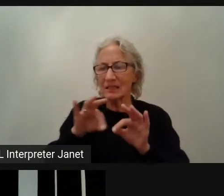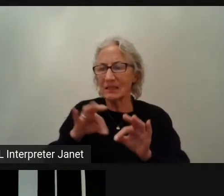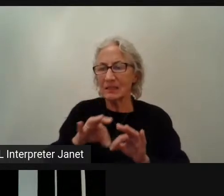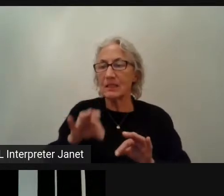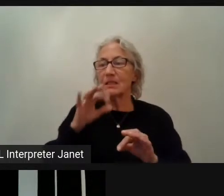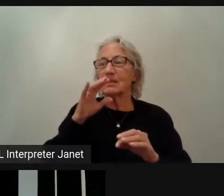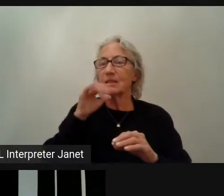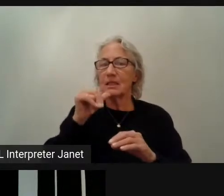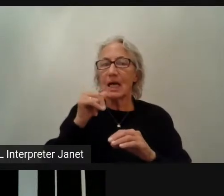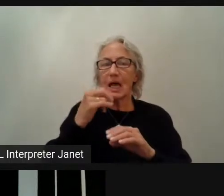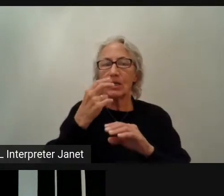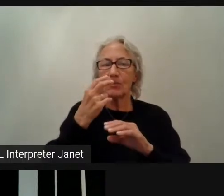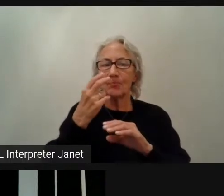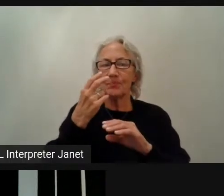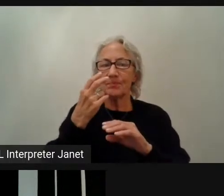something like just searching the raw text and